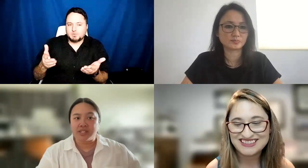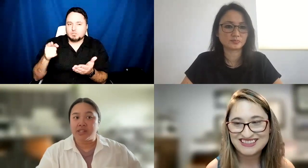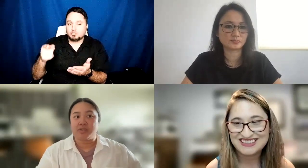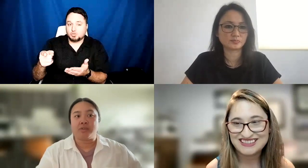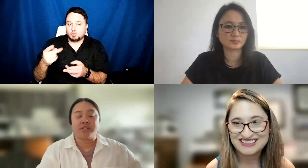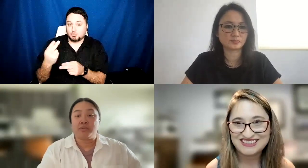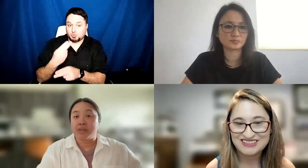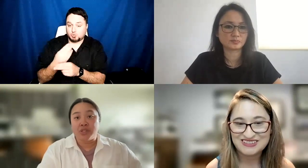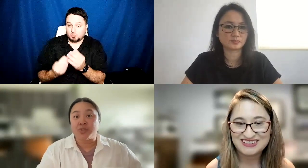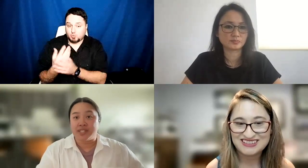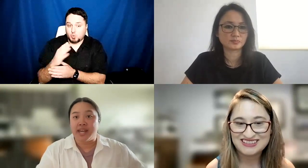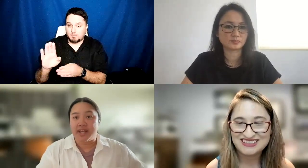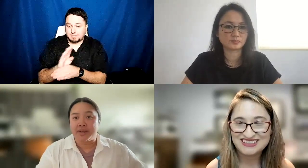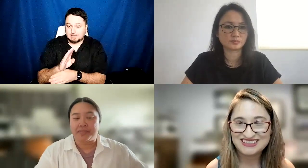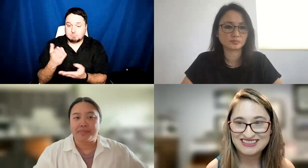to grow your business or still maybe use today?